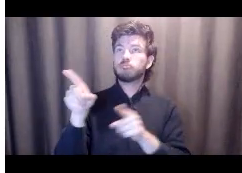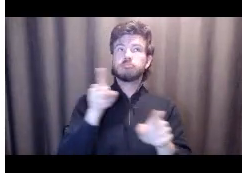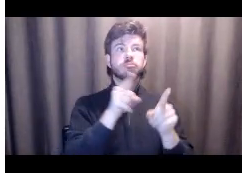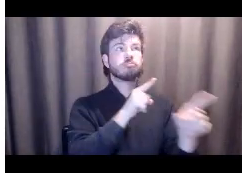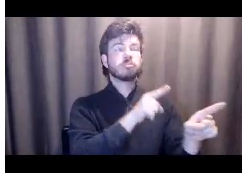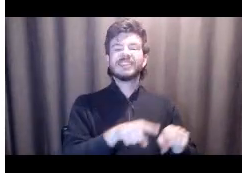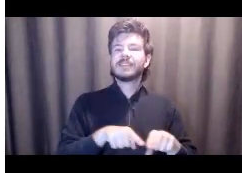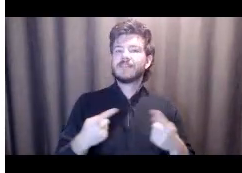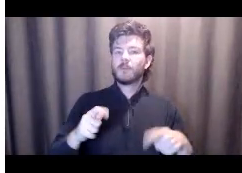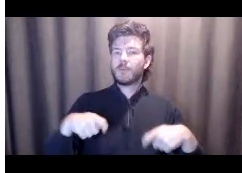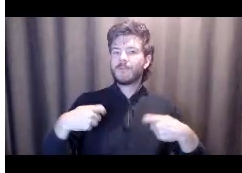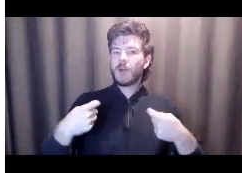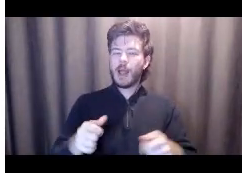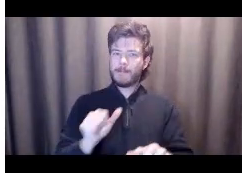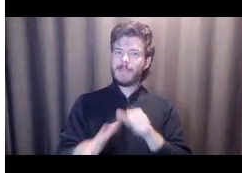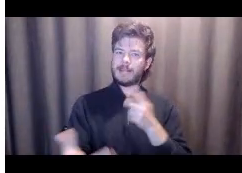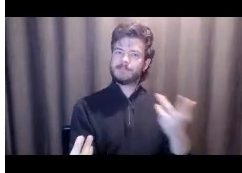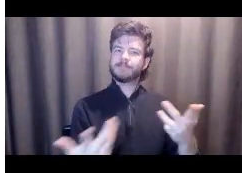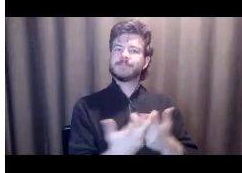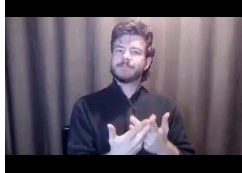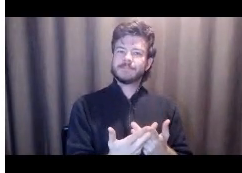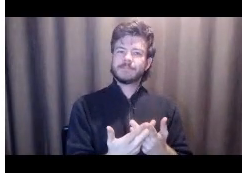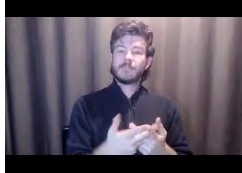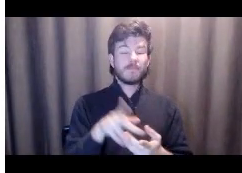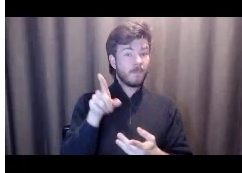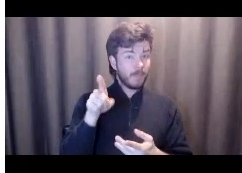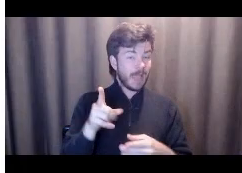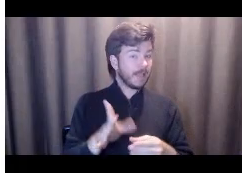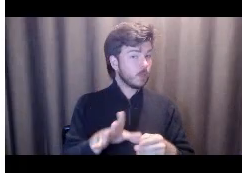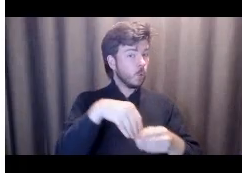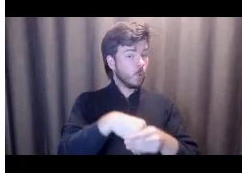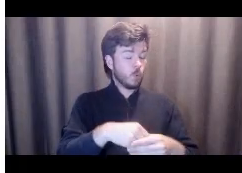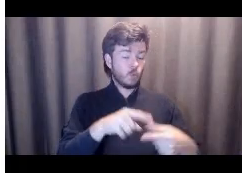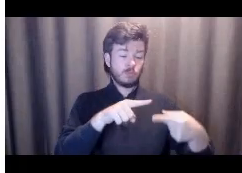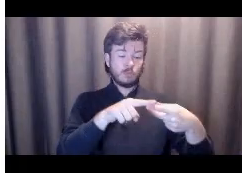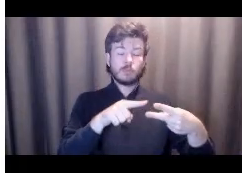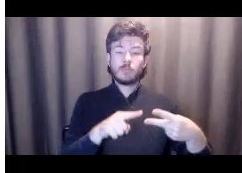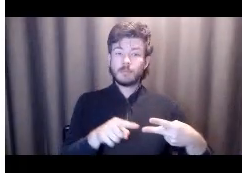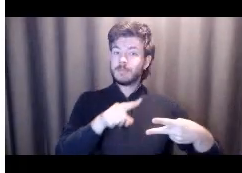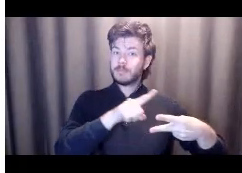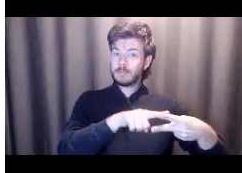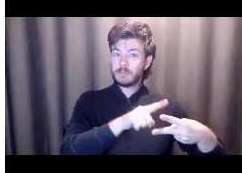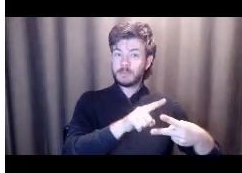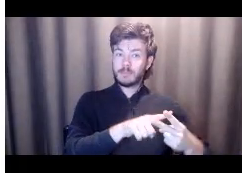including both registered and unregistered providers,